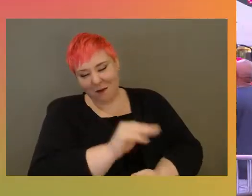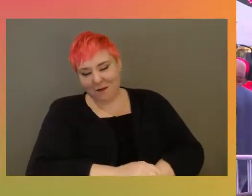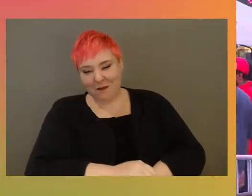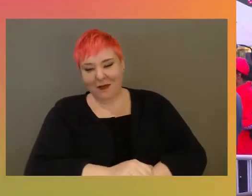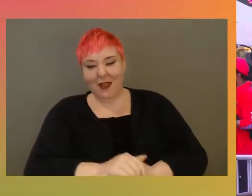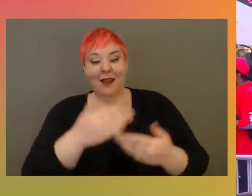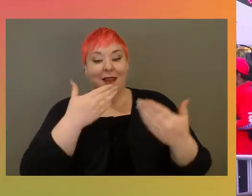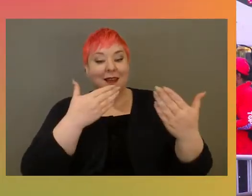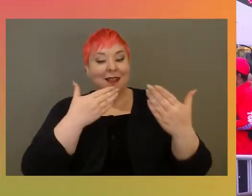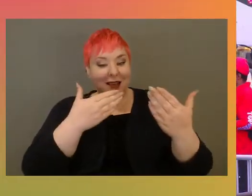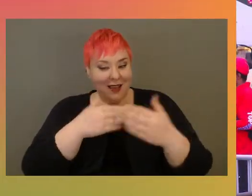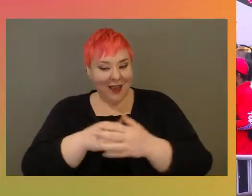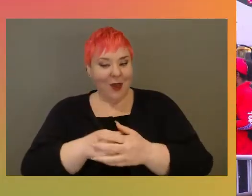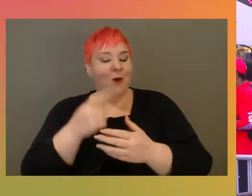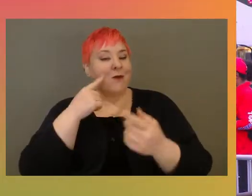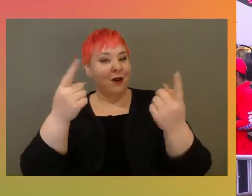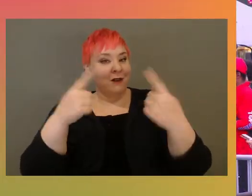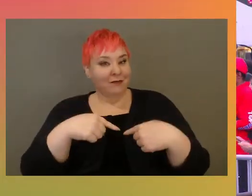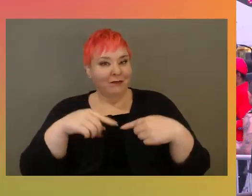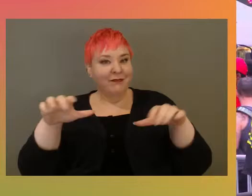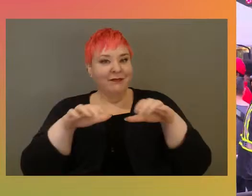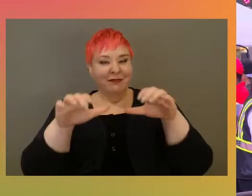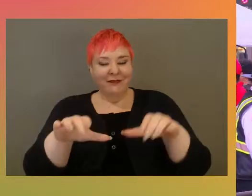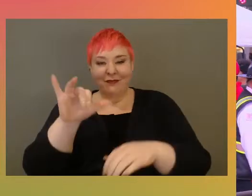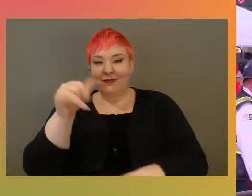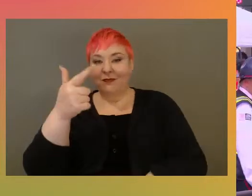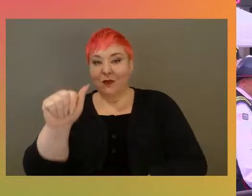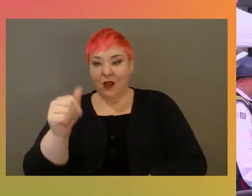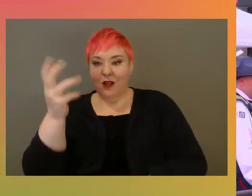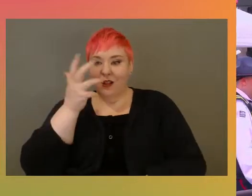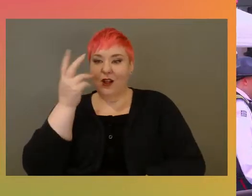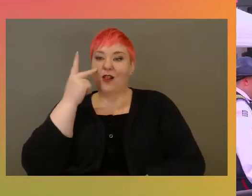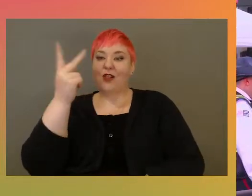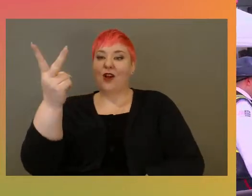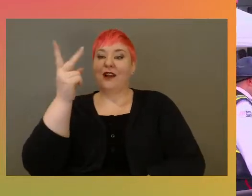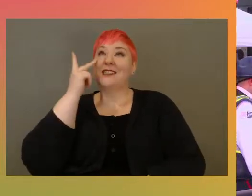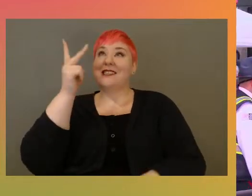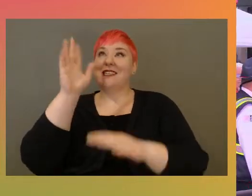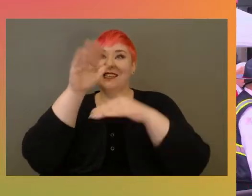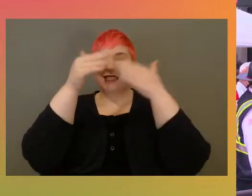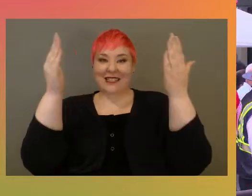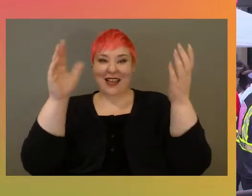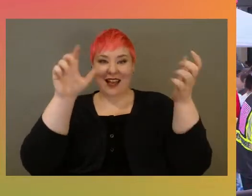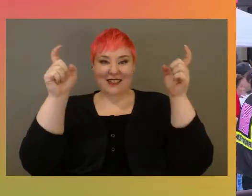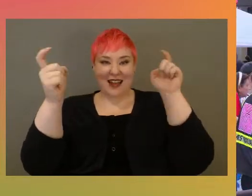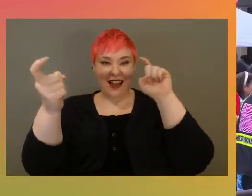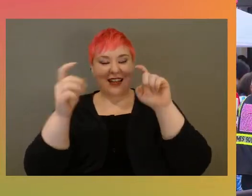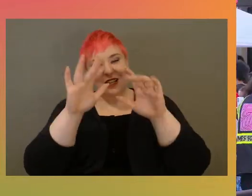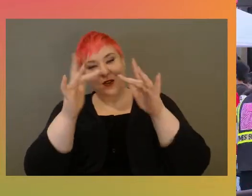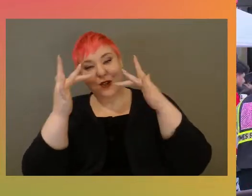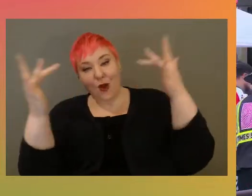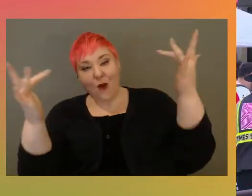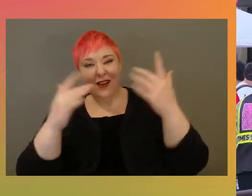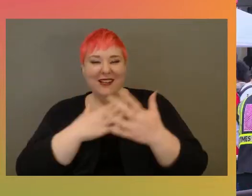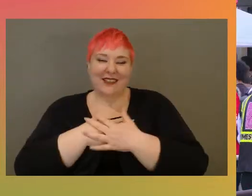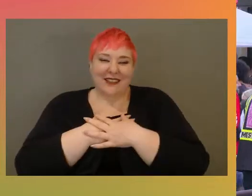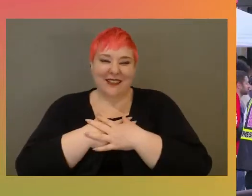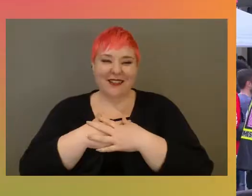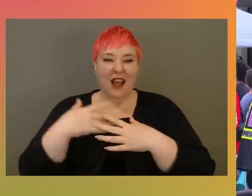WITHOUT DOUGLASS STEWART, WHO HAS BEEN WITH US FOR THE LAST 24 YEARS, AND REALLY MAKES THIS EVENT SPECIAL. THANK YOU SO MUCH, TOM.